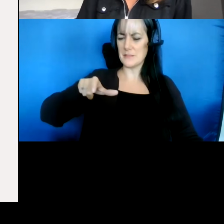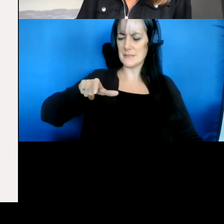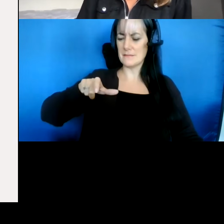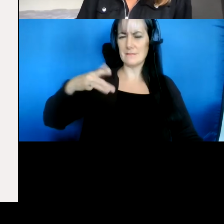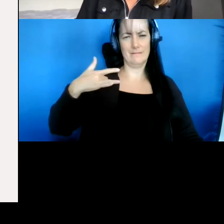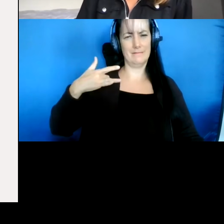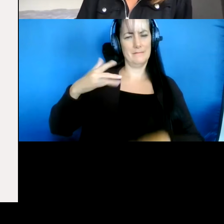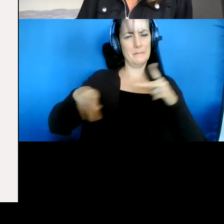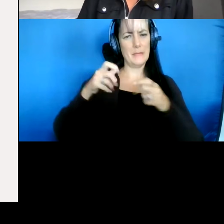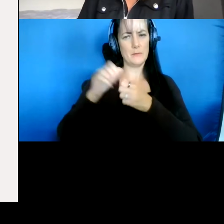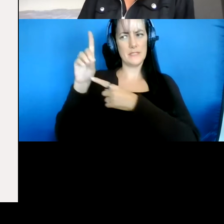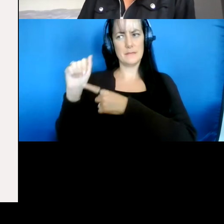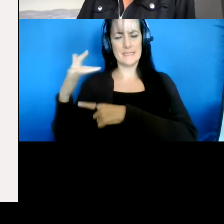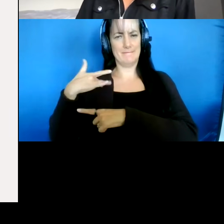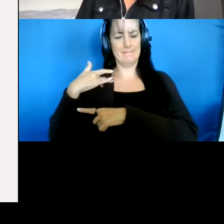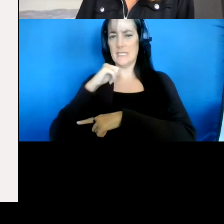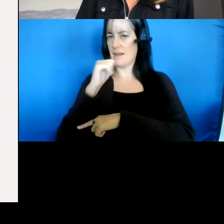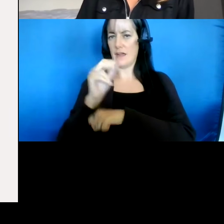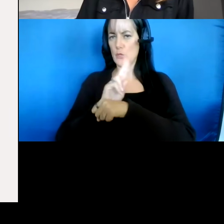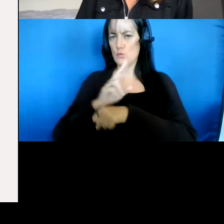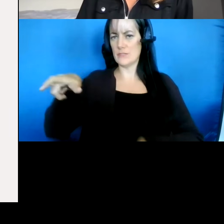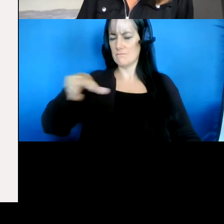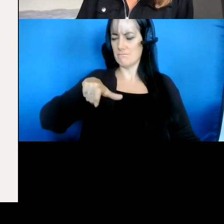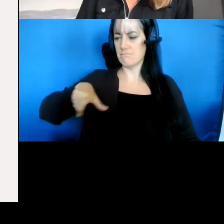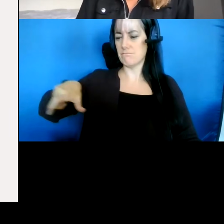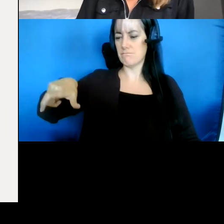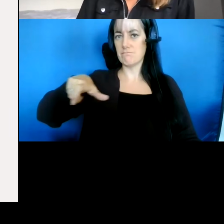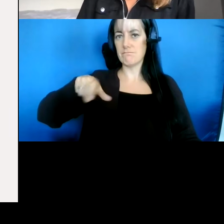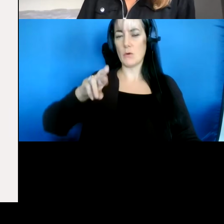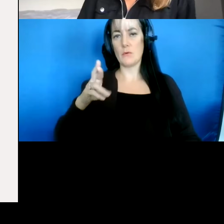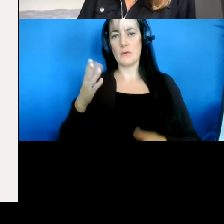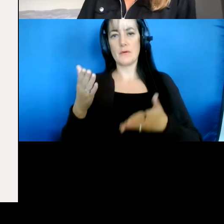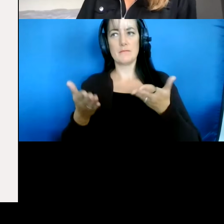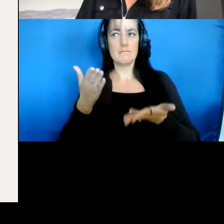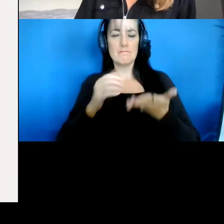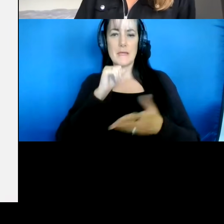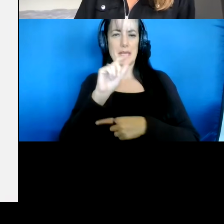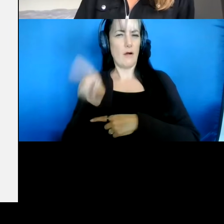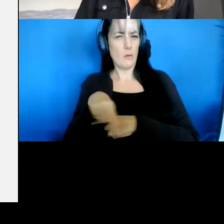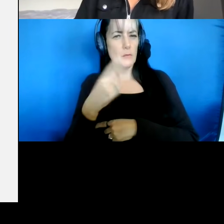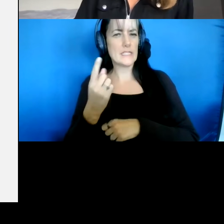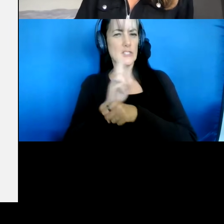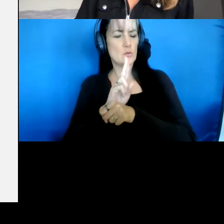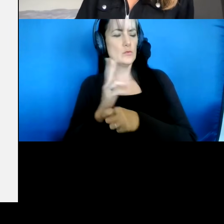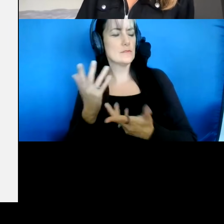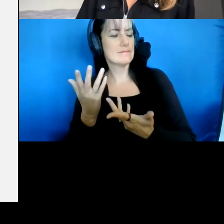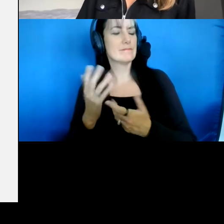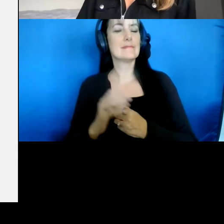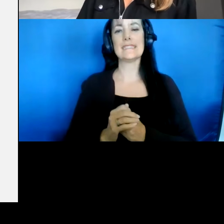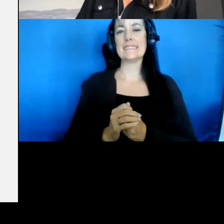use a mouse or may not use a mouse all of the time. So, what happened is, we are about